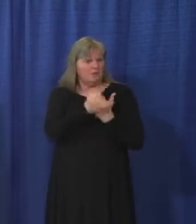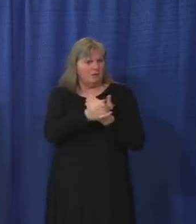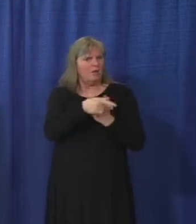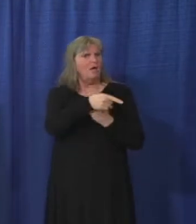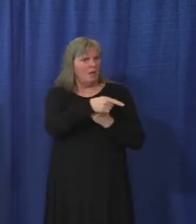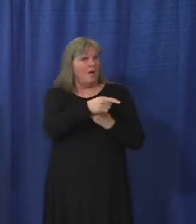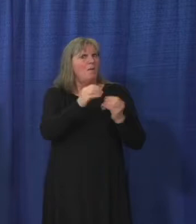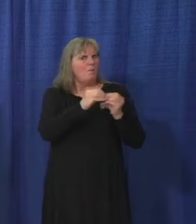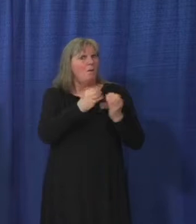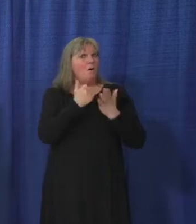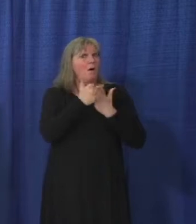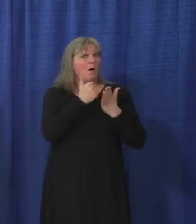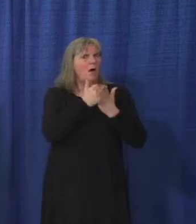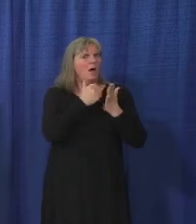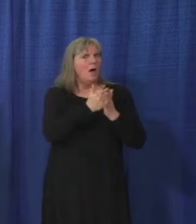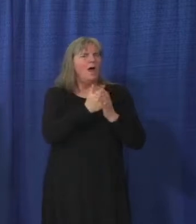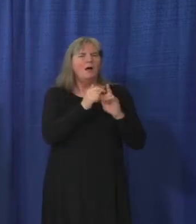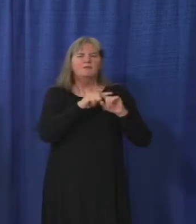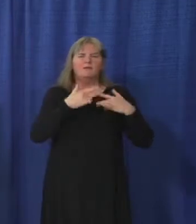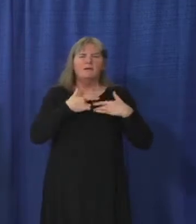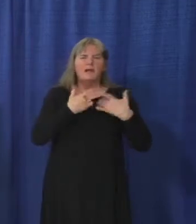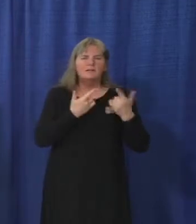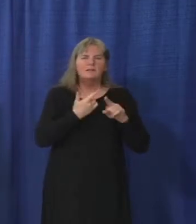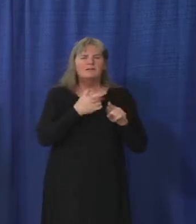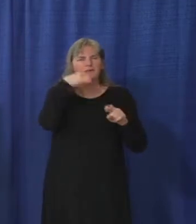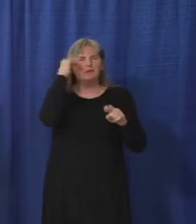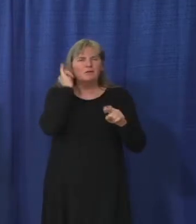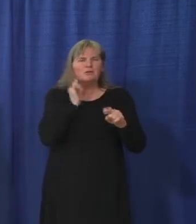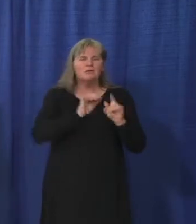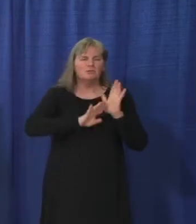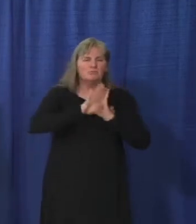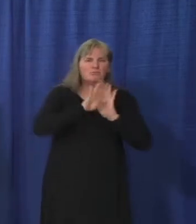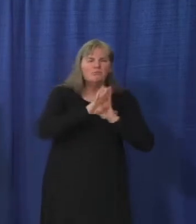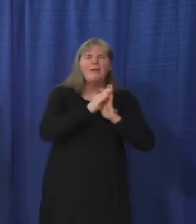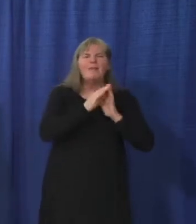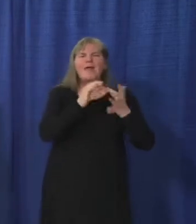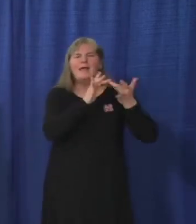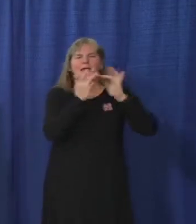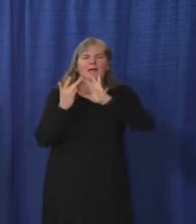especially in the emerging innovation and knowledge sectors. This work is currently underway